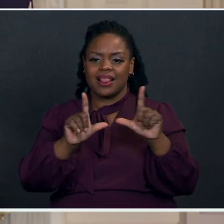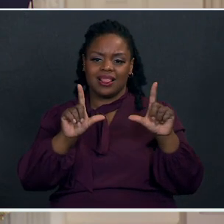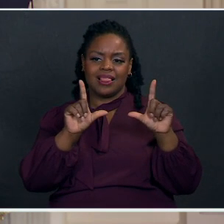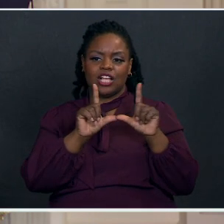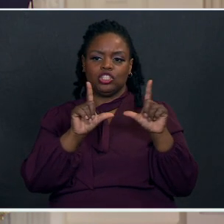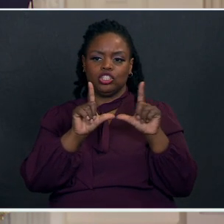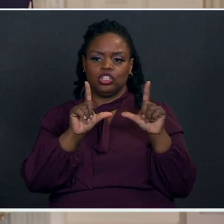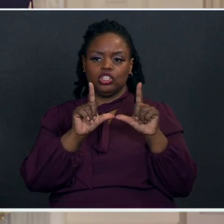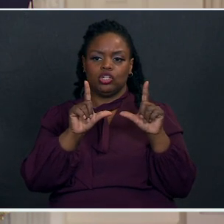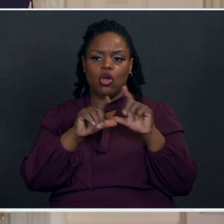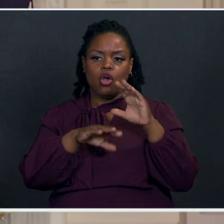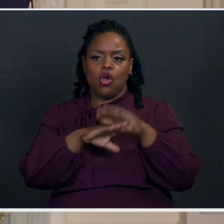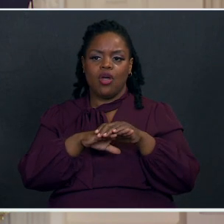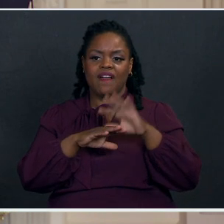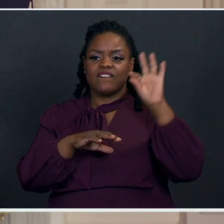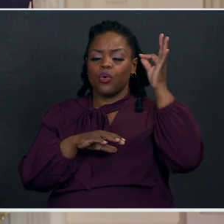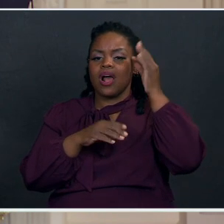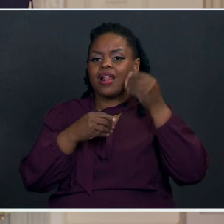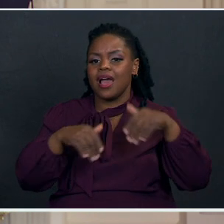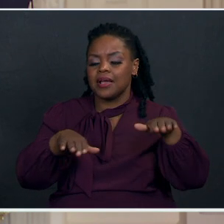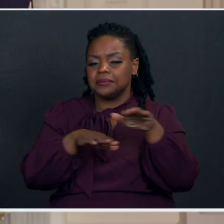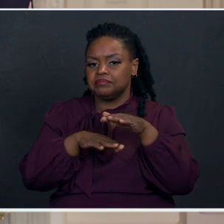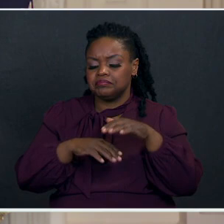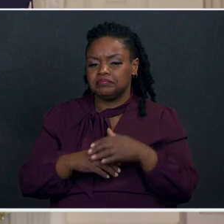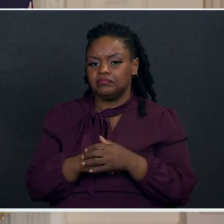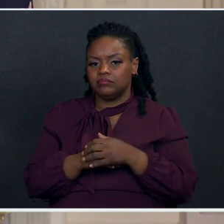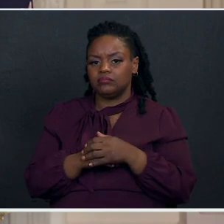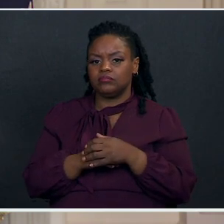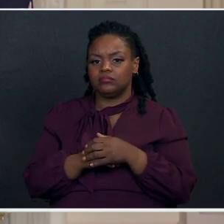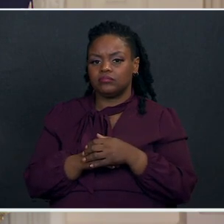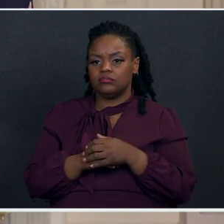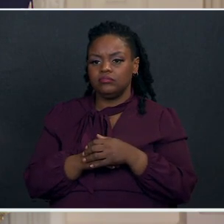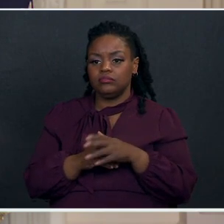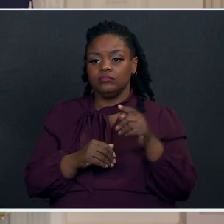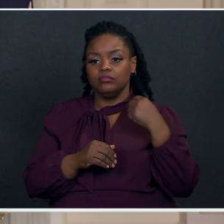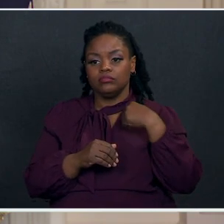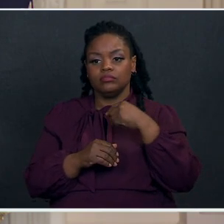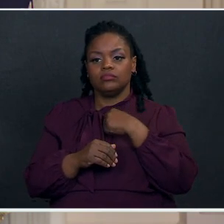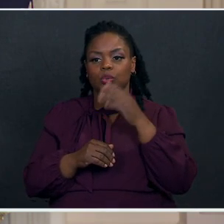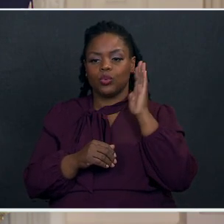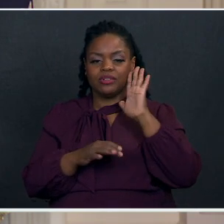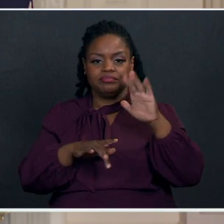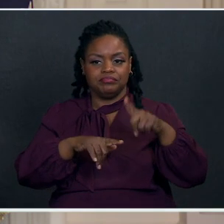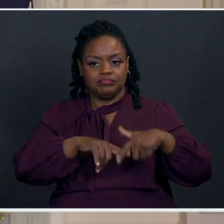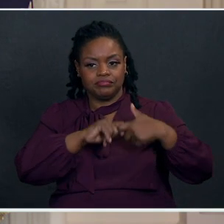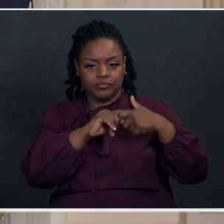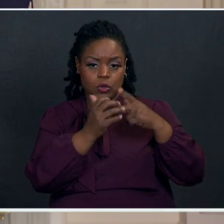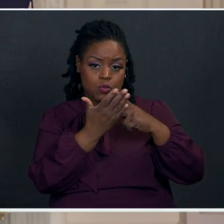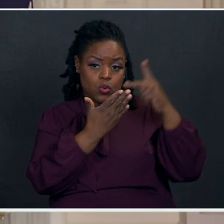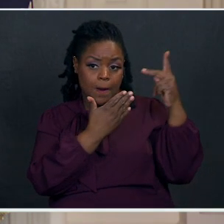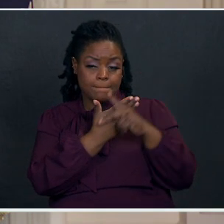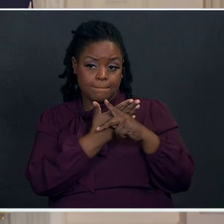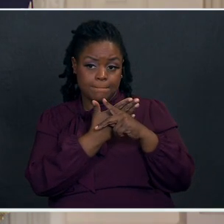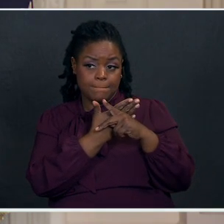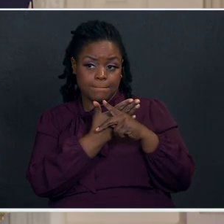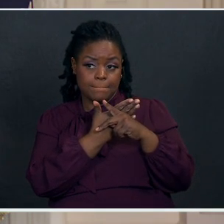We're going to review and reset the oil and gas leasing program. Like the previous administration, we'll start to properly manage --